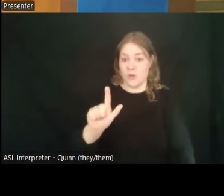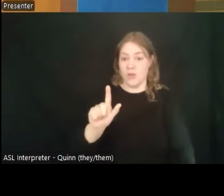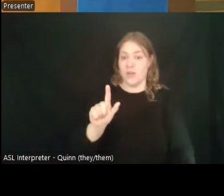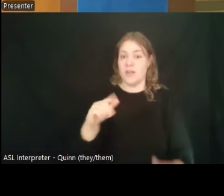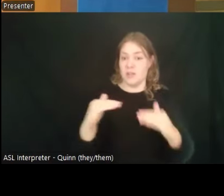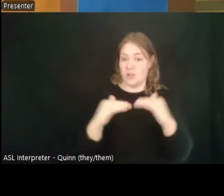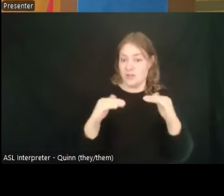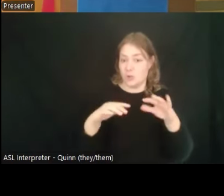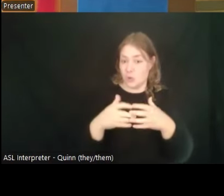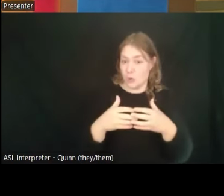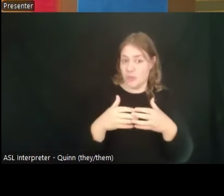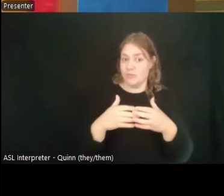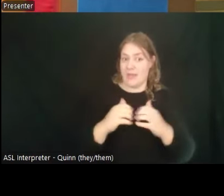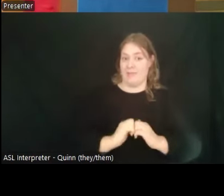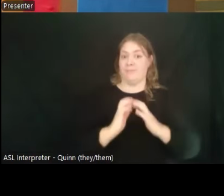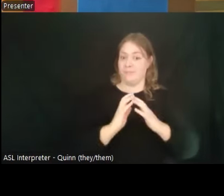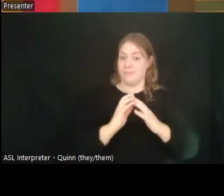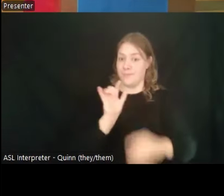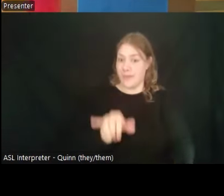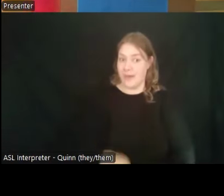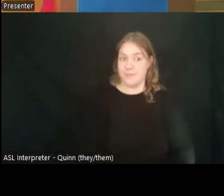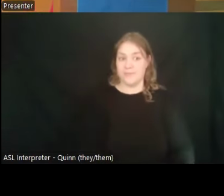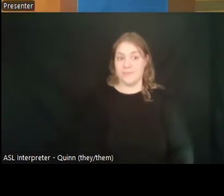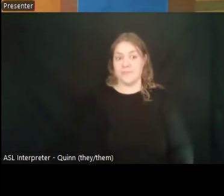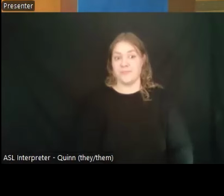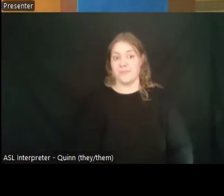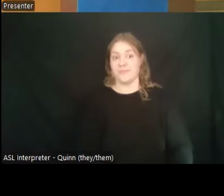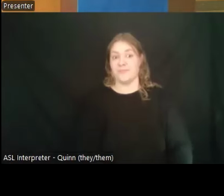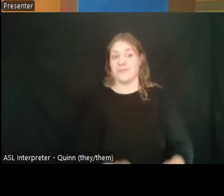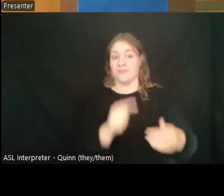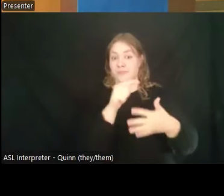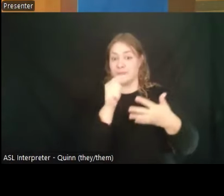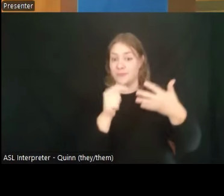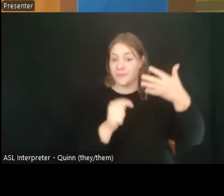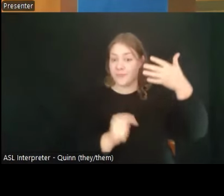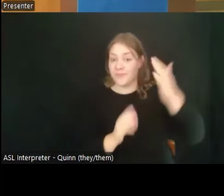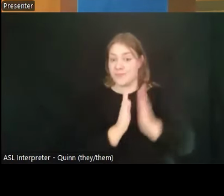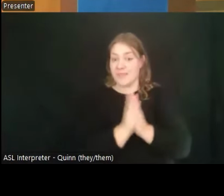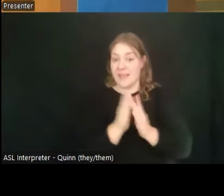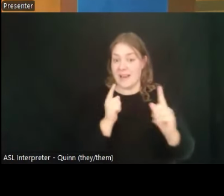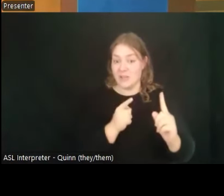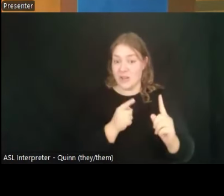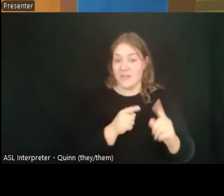has initiated so here are our racial Justice initiatives um we're gonna go back as far like